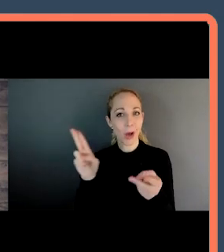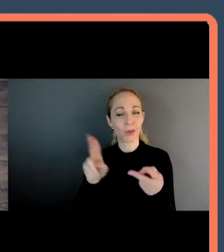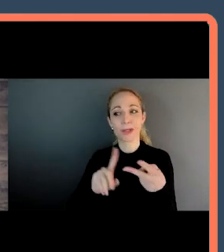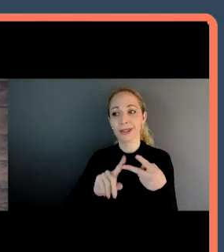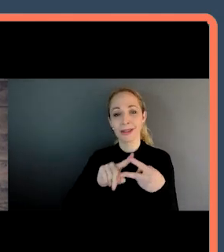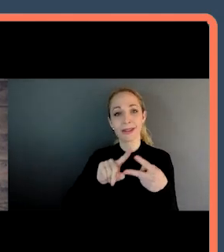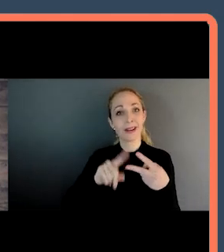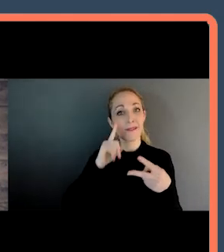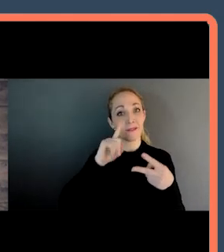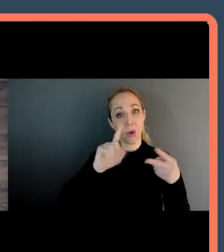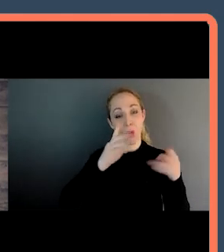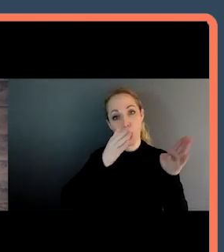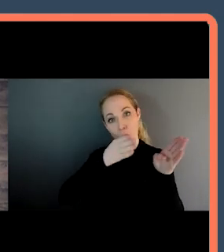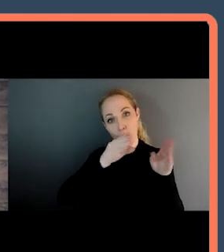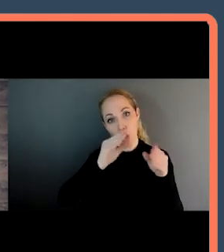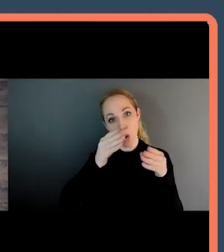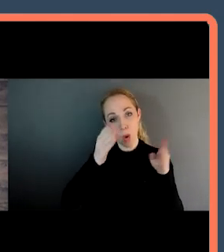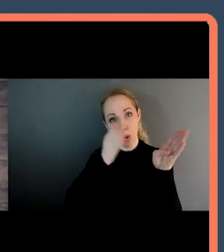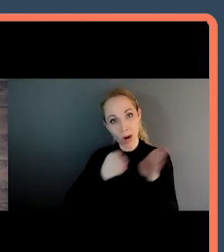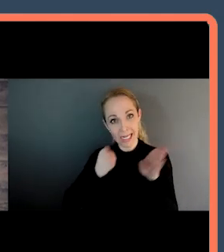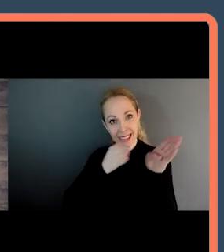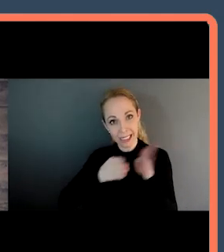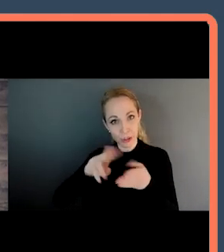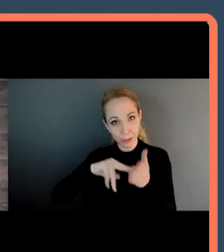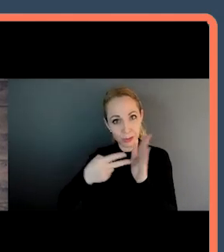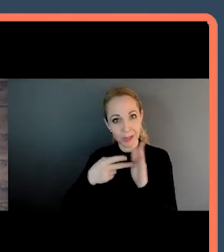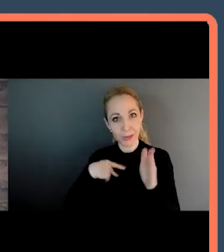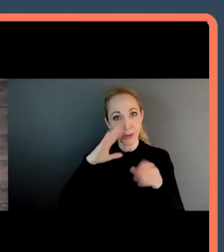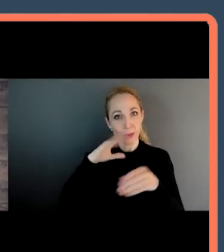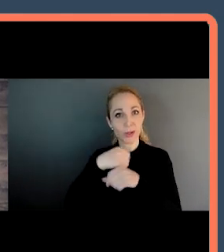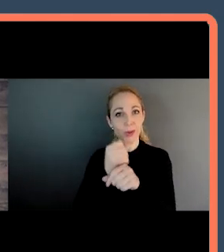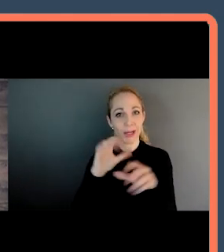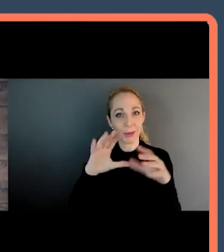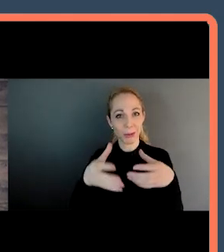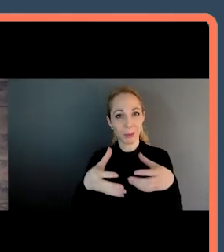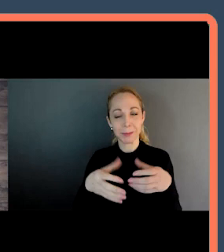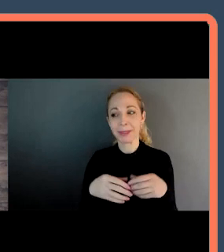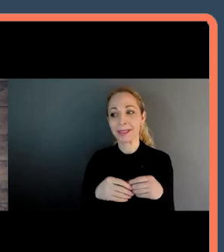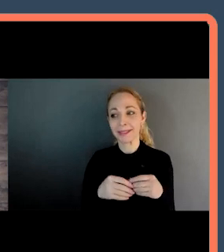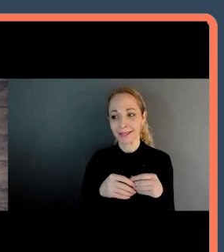FOR WHEN YOU ARE LOGGED OUT, FOR ORGANIZATIONAL